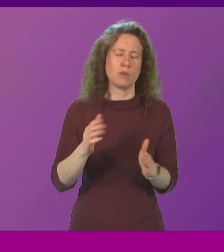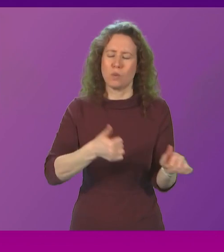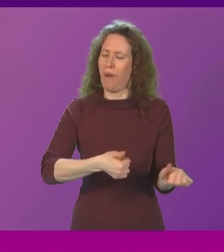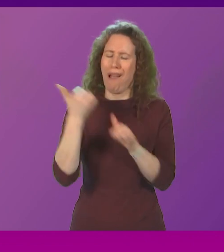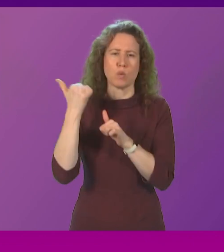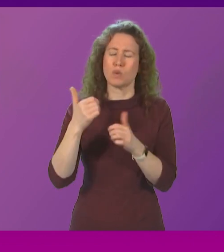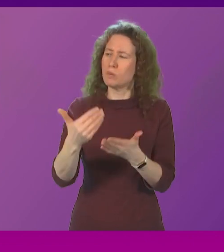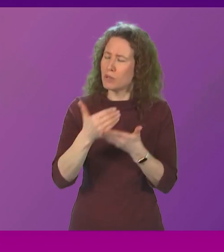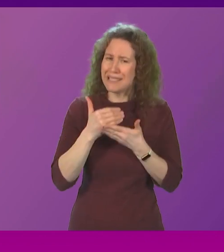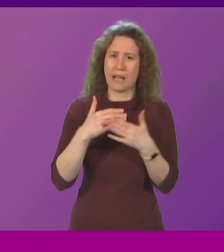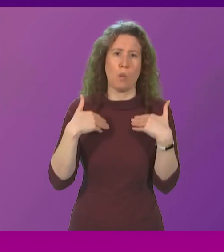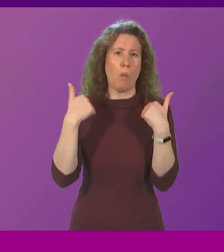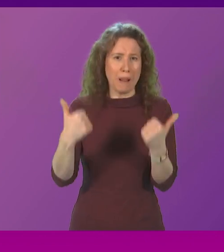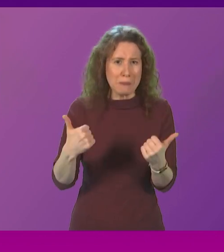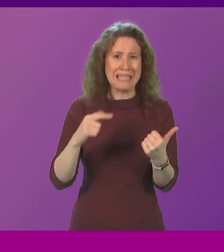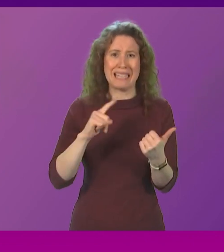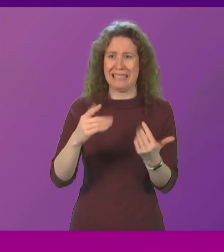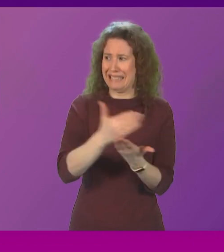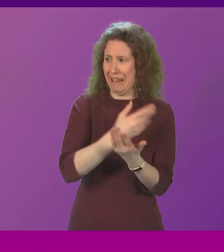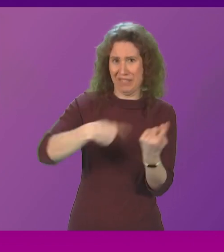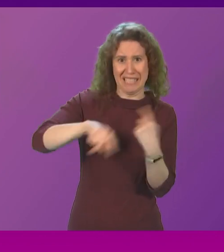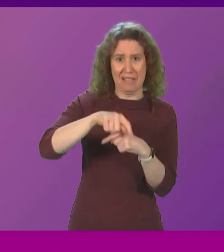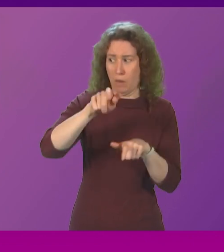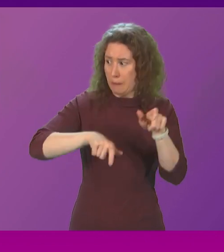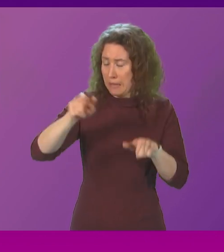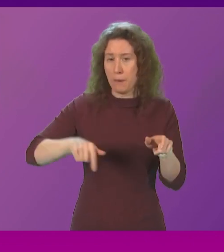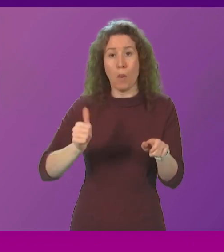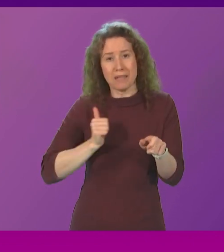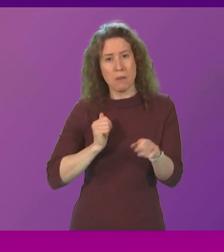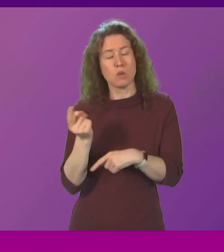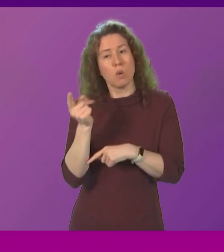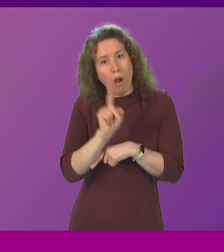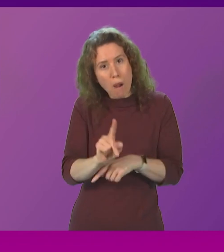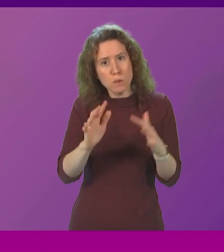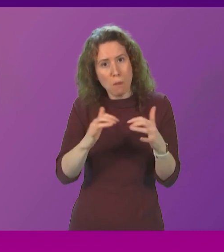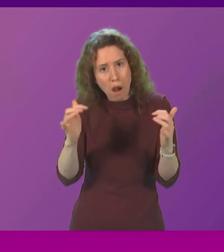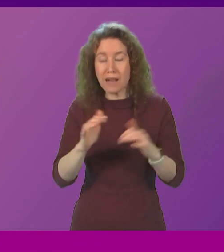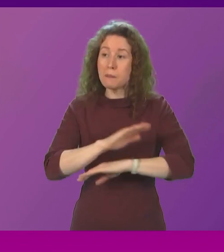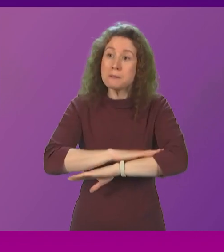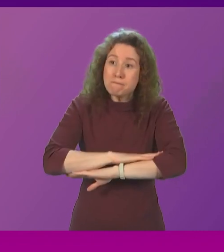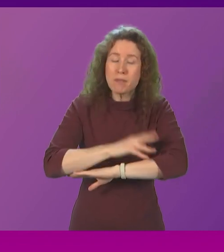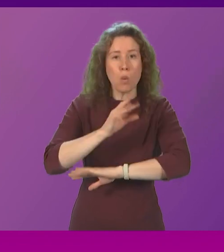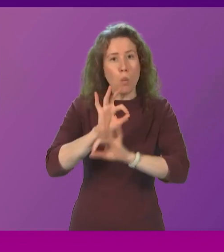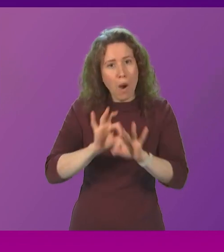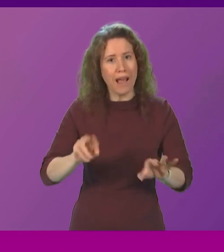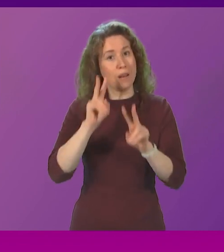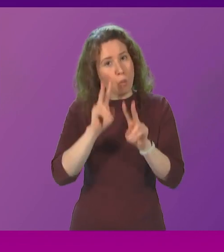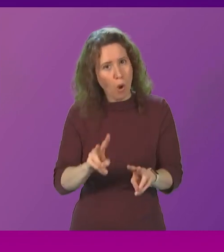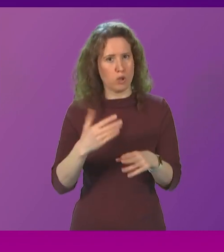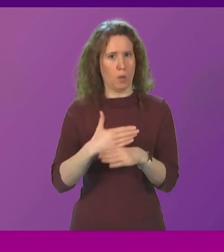to protect the wellbeing and safety of those who expect to come to the Parliament and quietly watch it at its work.